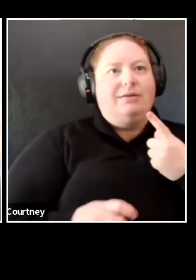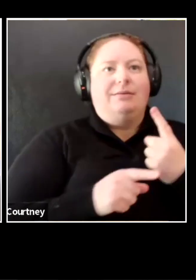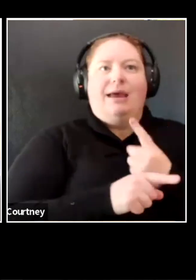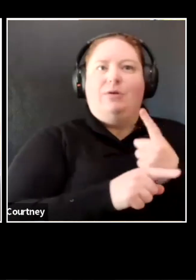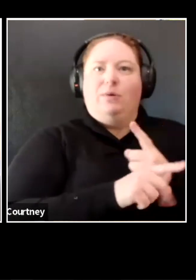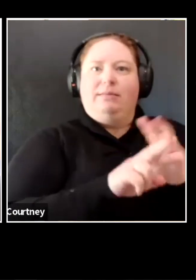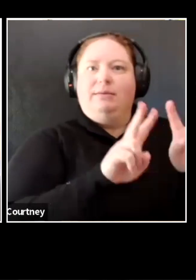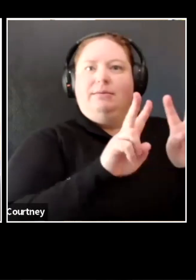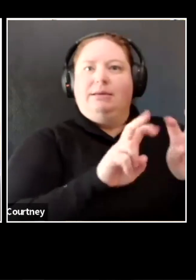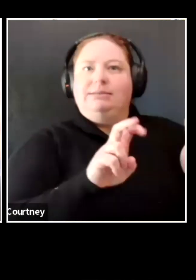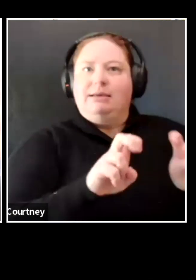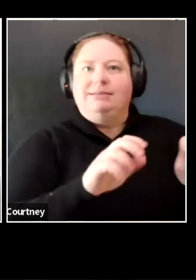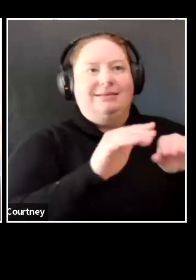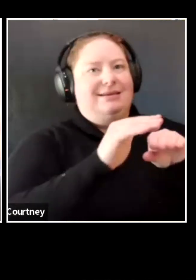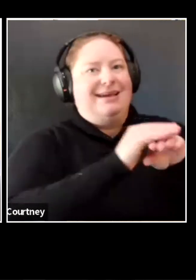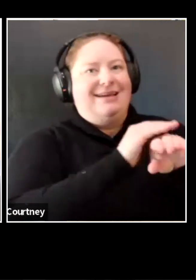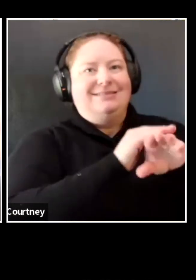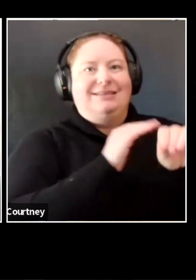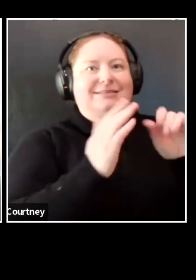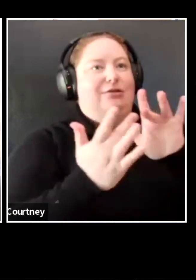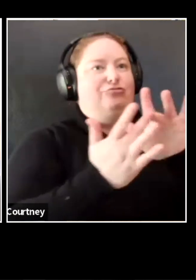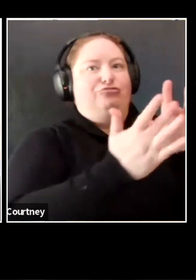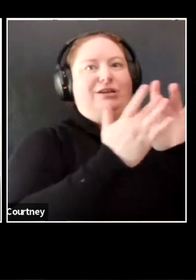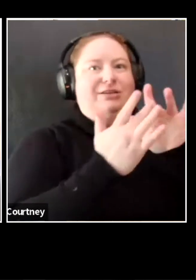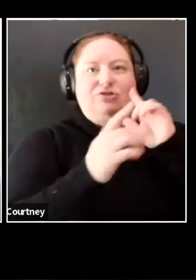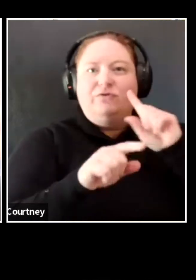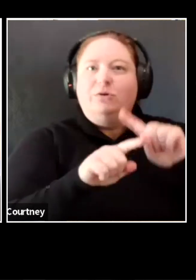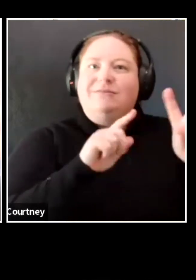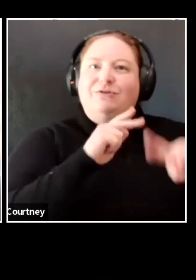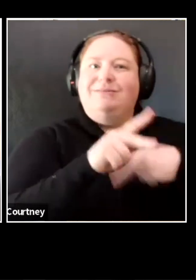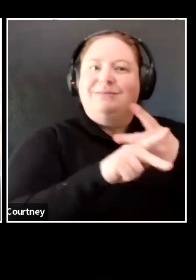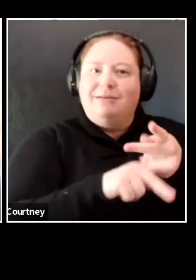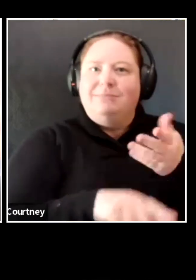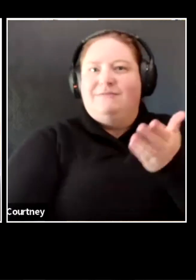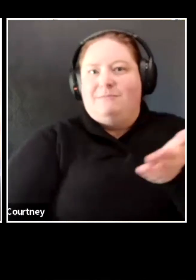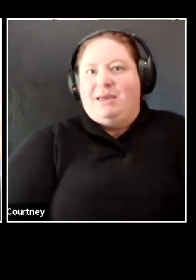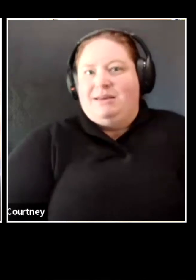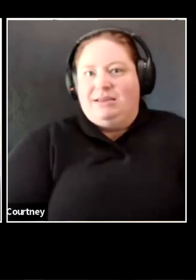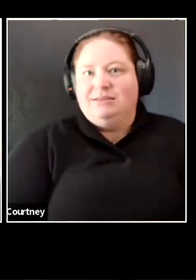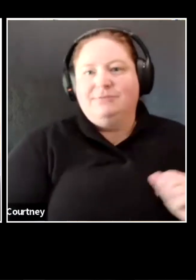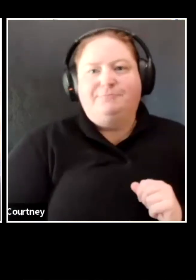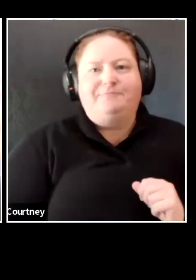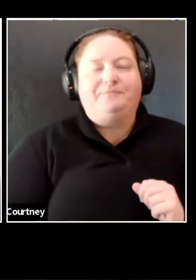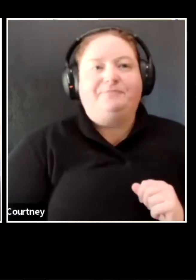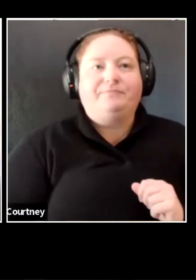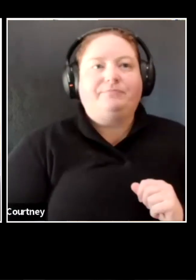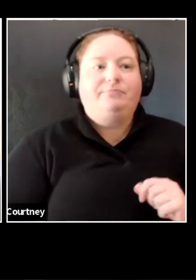you know, access and reach to different types of amenities. I think um we definitely need power